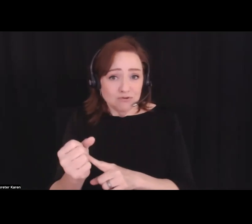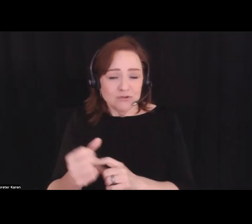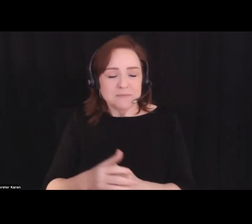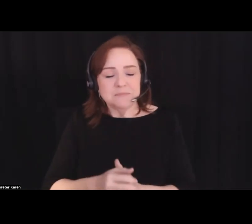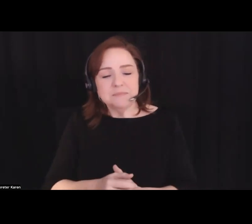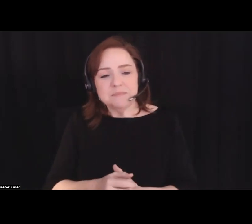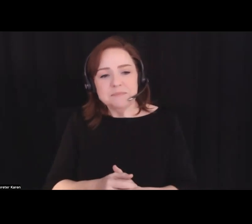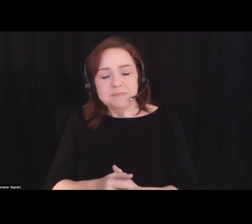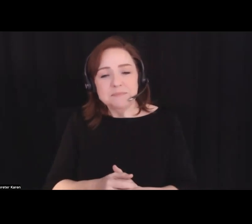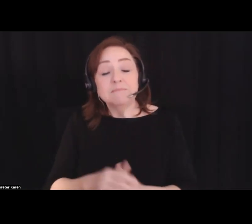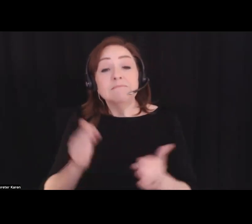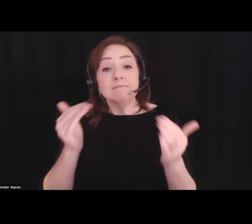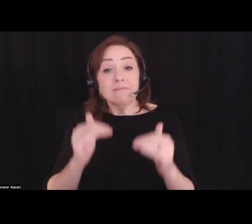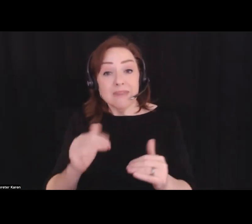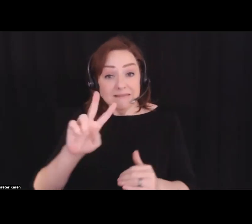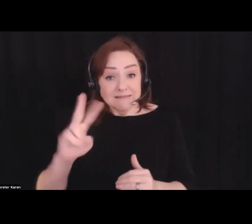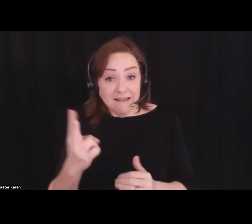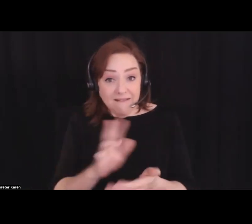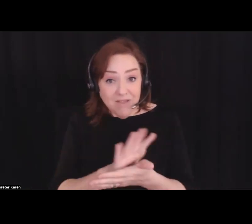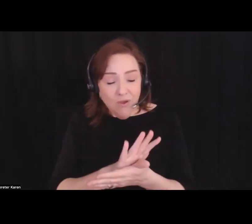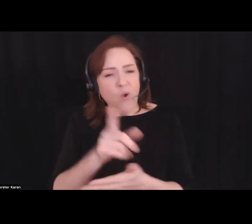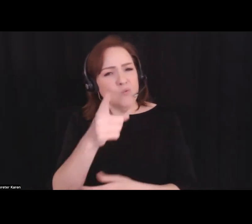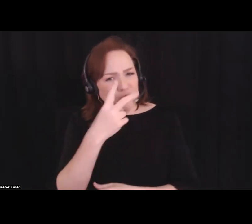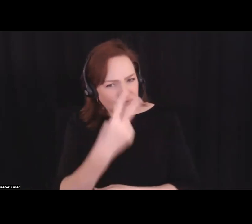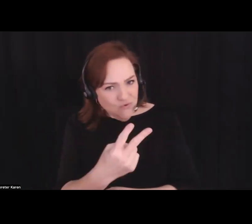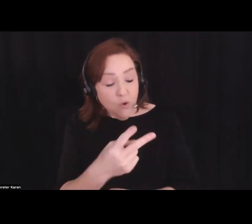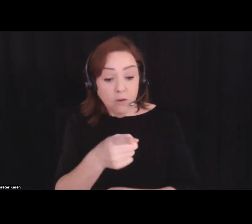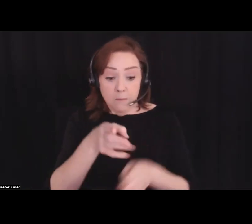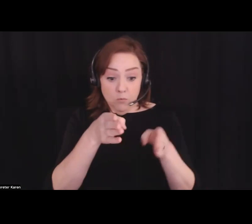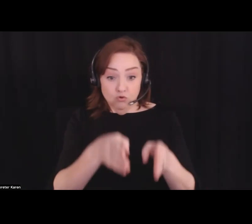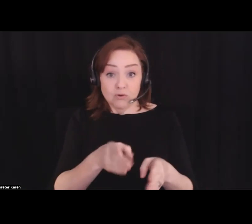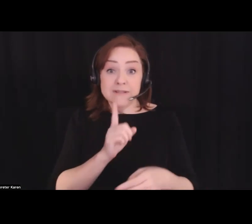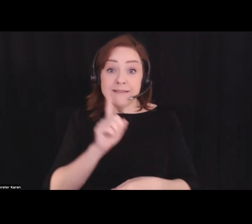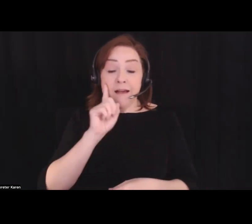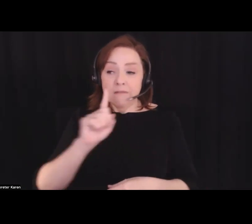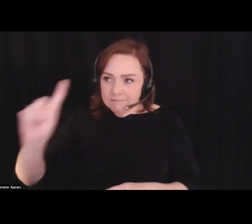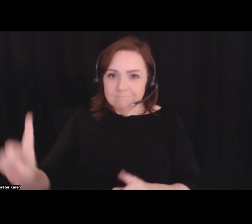in the second video that when the person who was deaf had an American Sign Language interpreter,